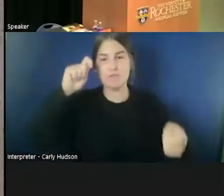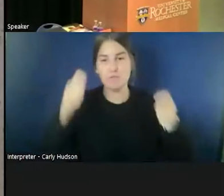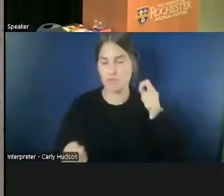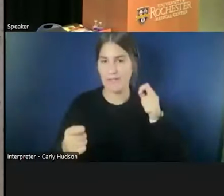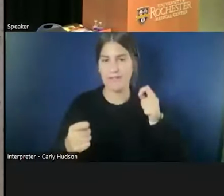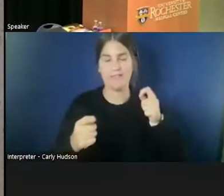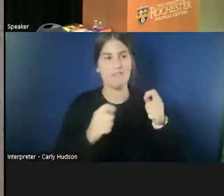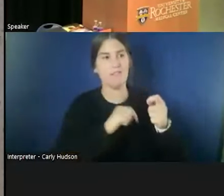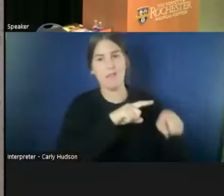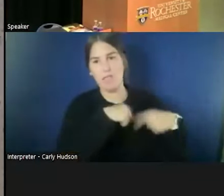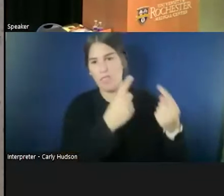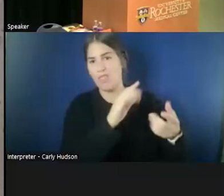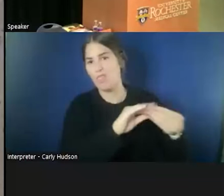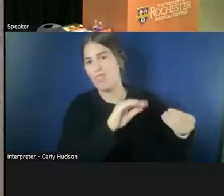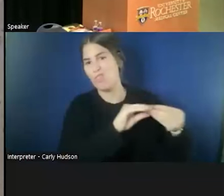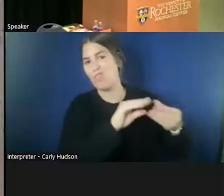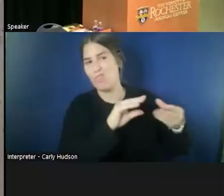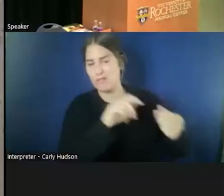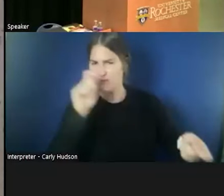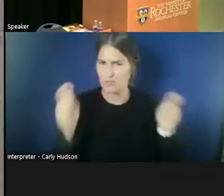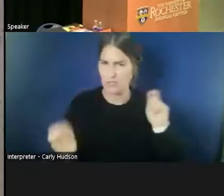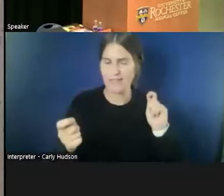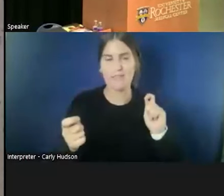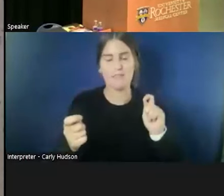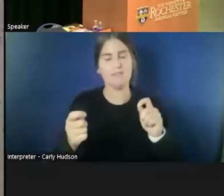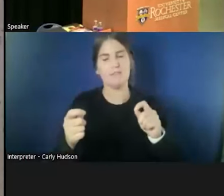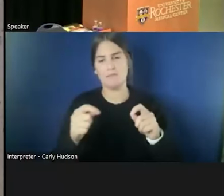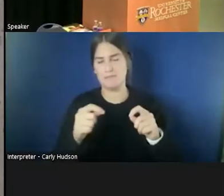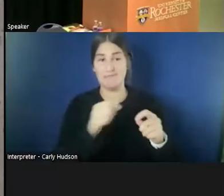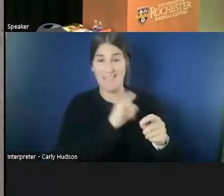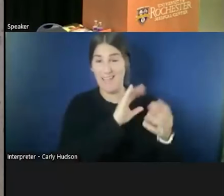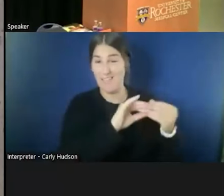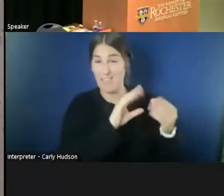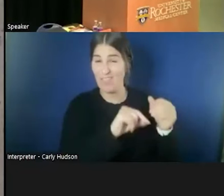decimated and has a negative effect on the communities that we serve and that we are a